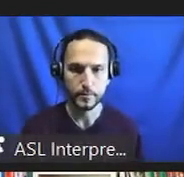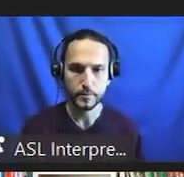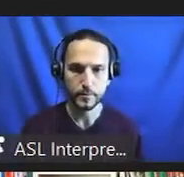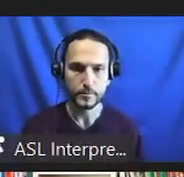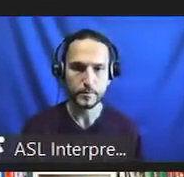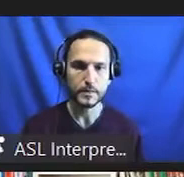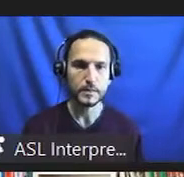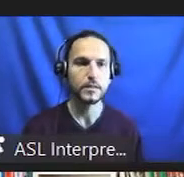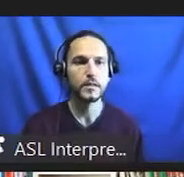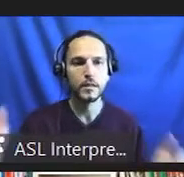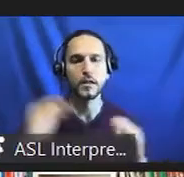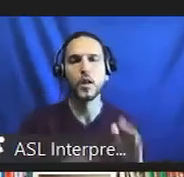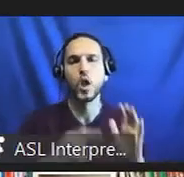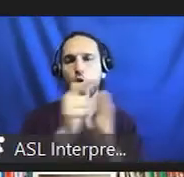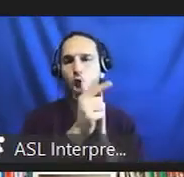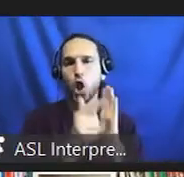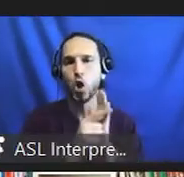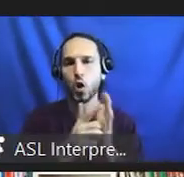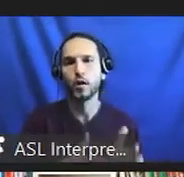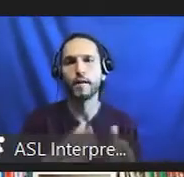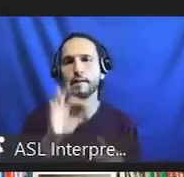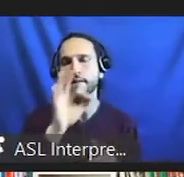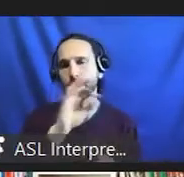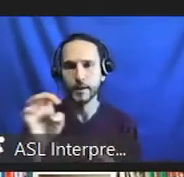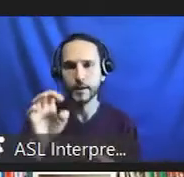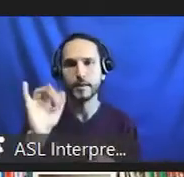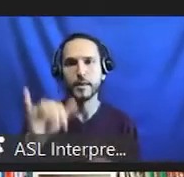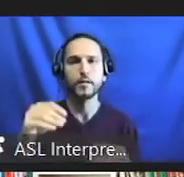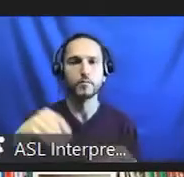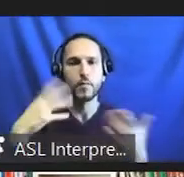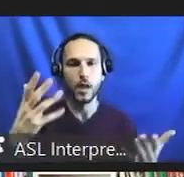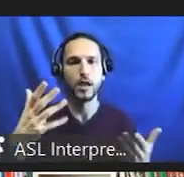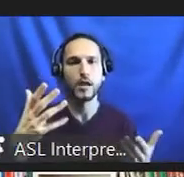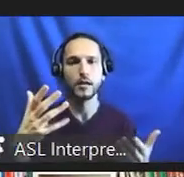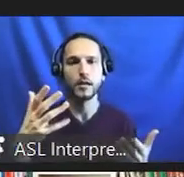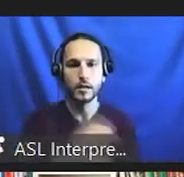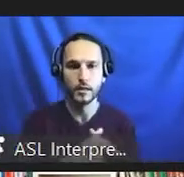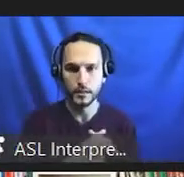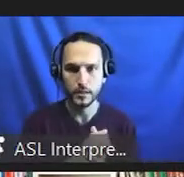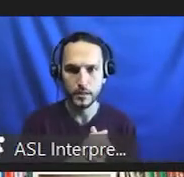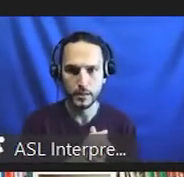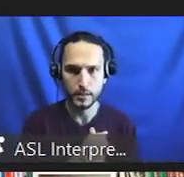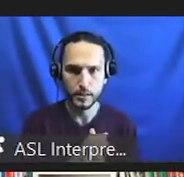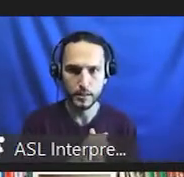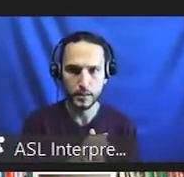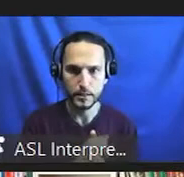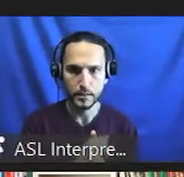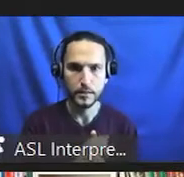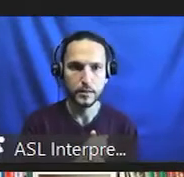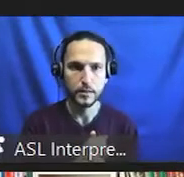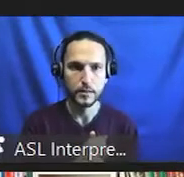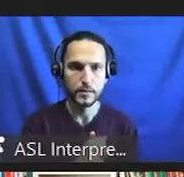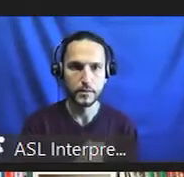And then there are attorney's fees that can be awarded to the person who's bringing the action.